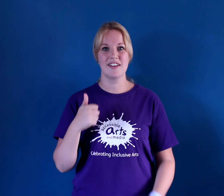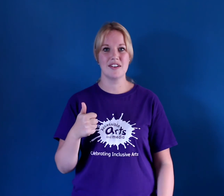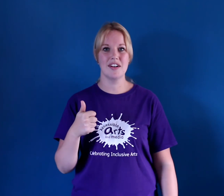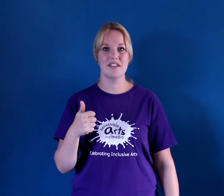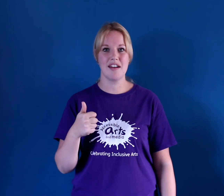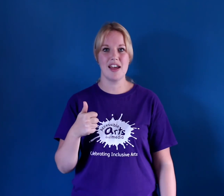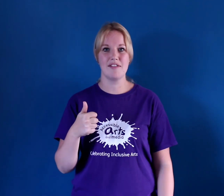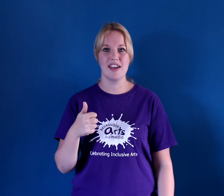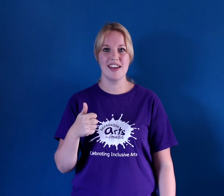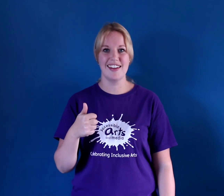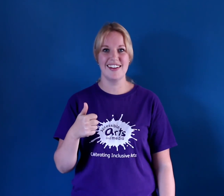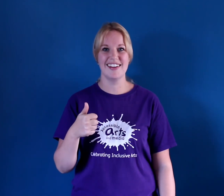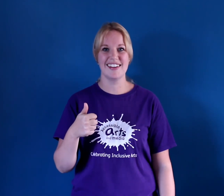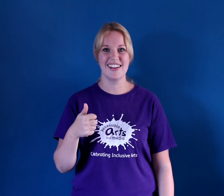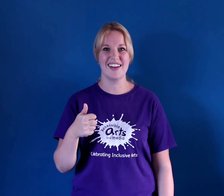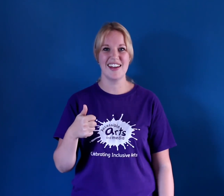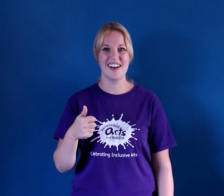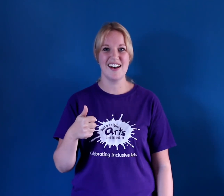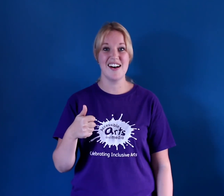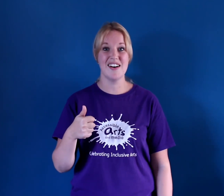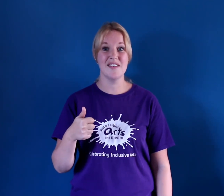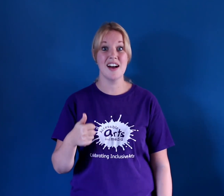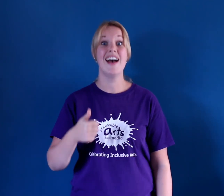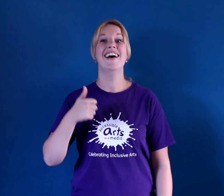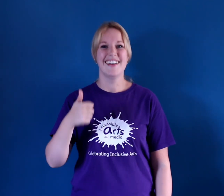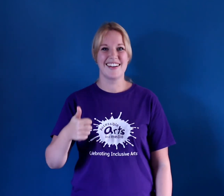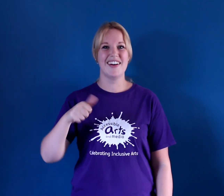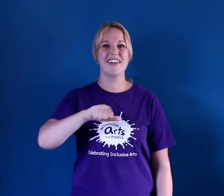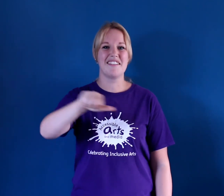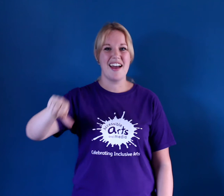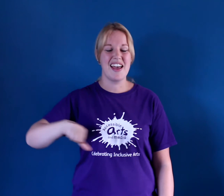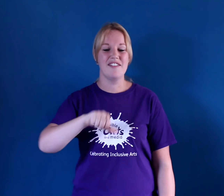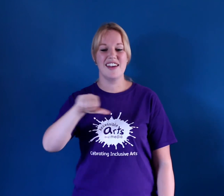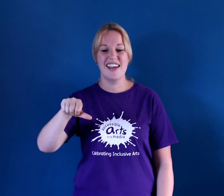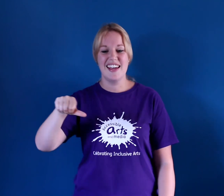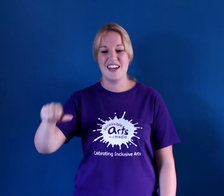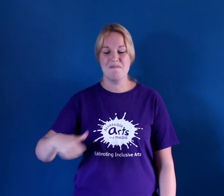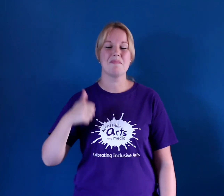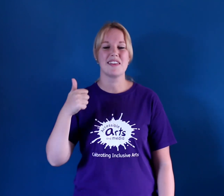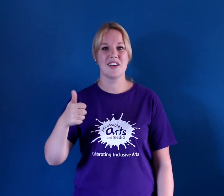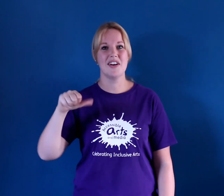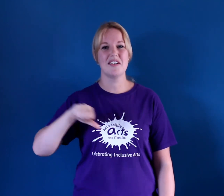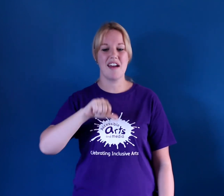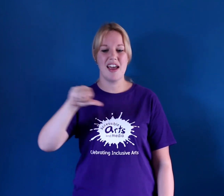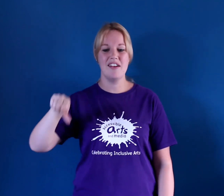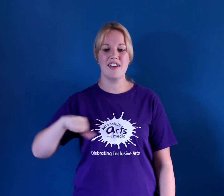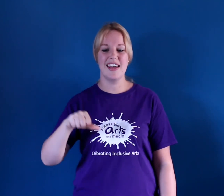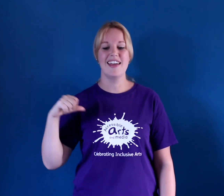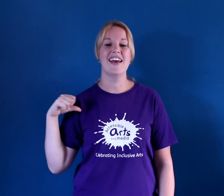Good gravy, here we go. Good gravy, good gravy,